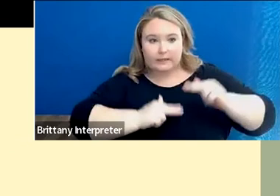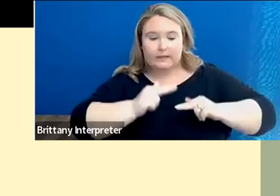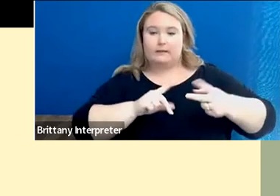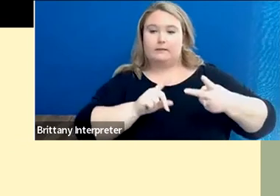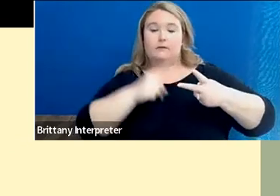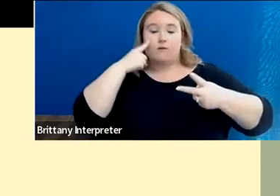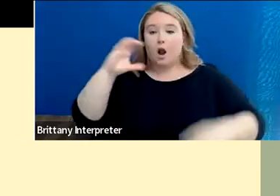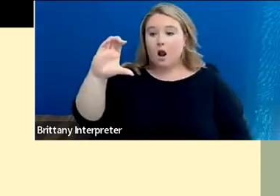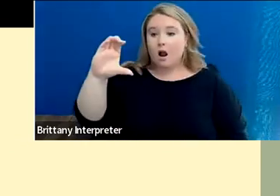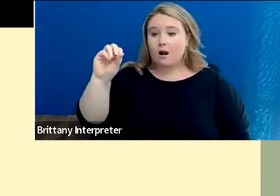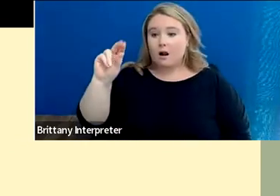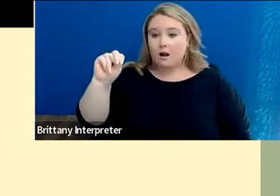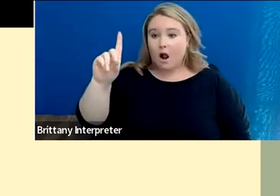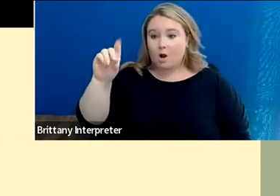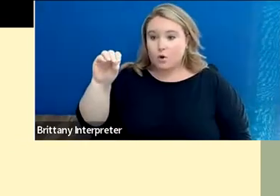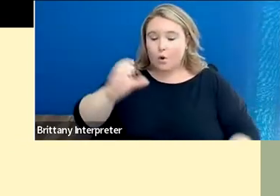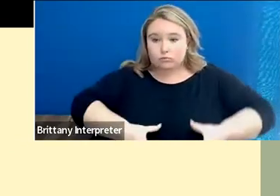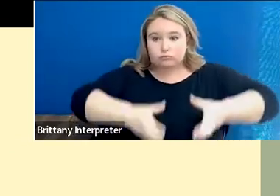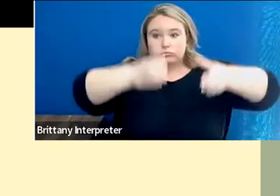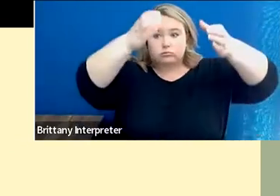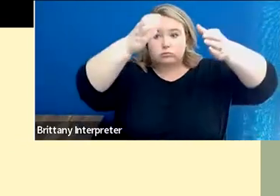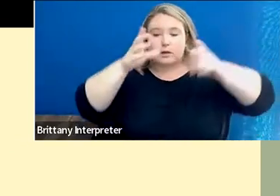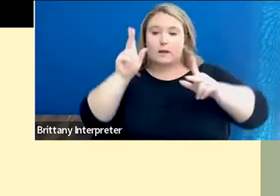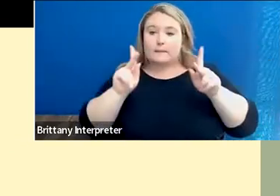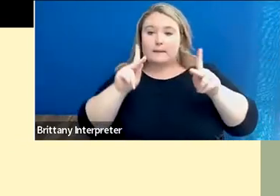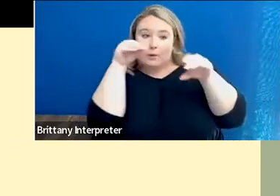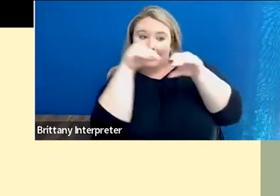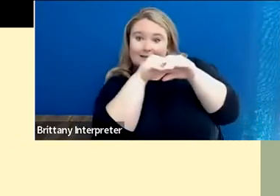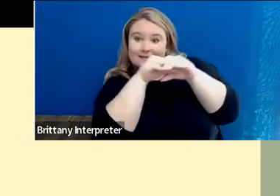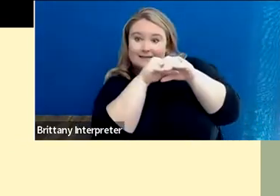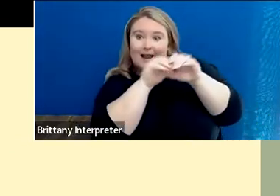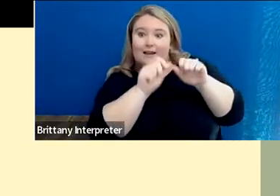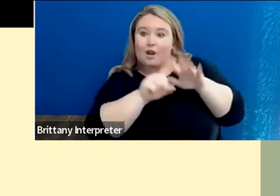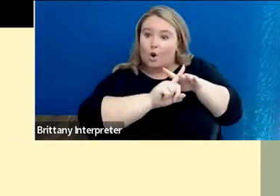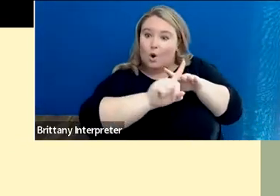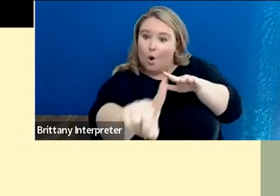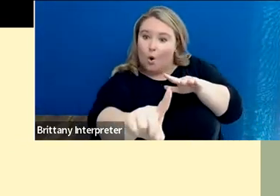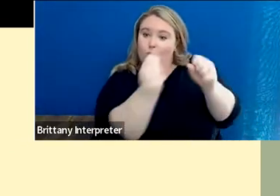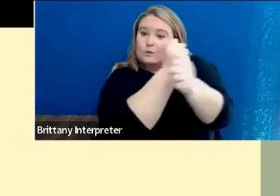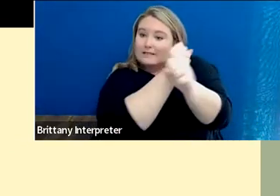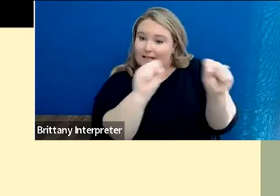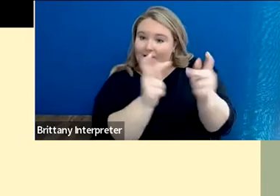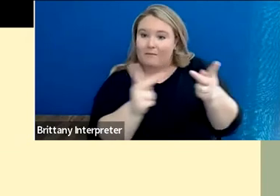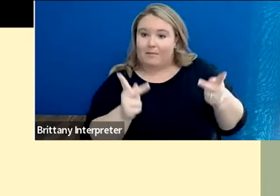the persons with disabilities are going to a safe space like we're providing today for people. In other words, this is gonna be a transition.